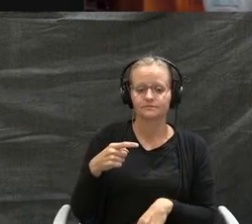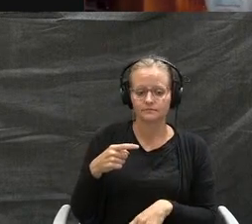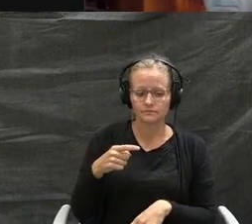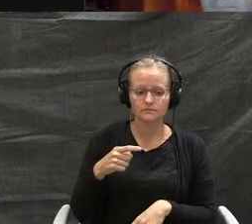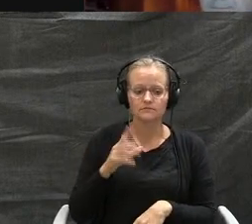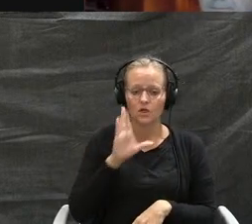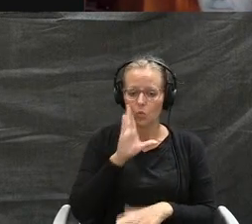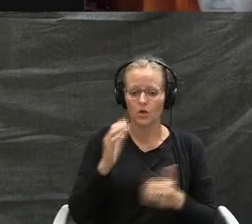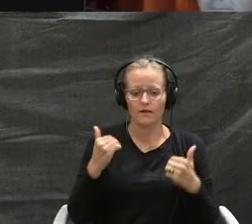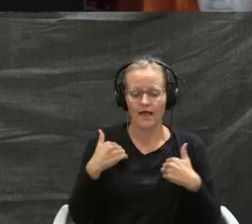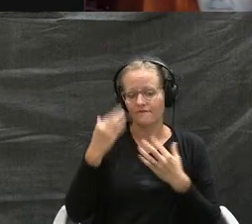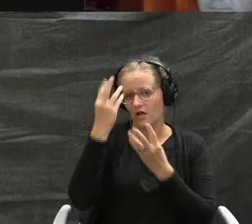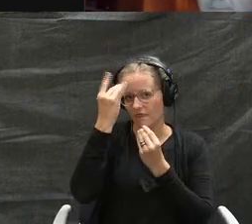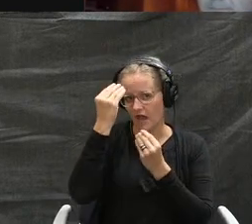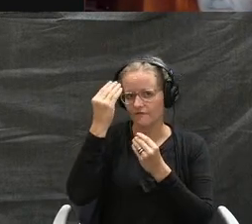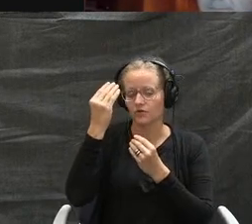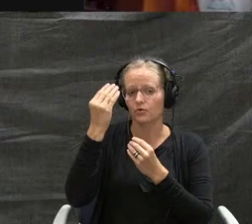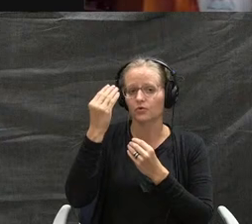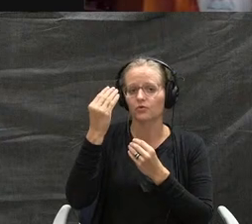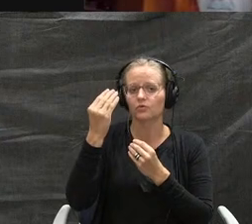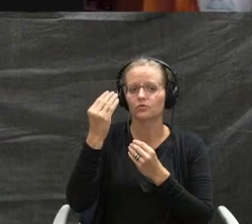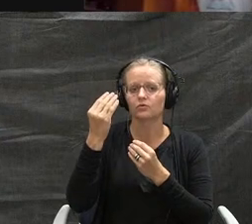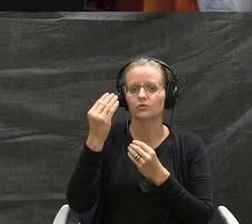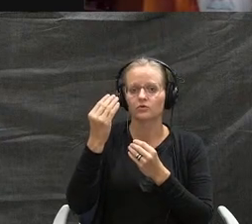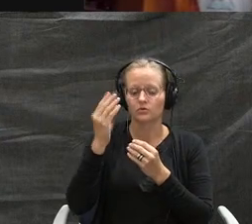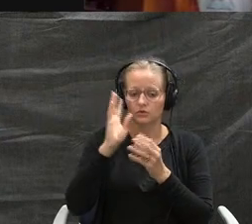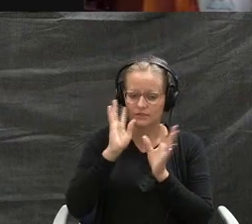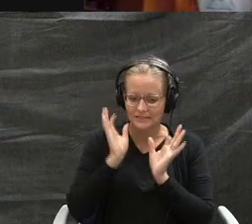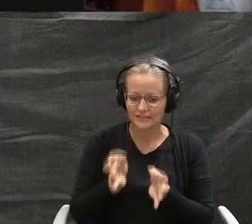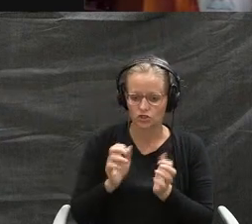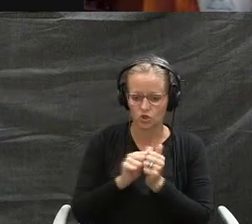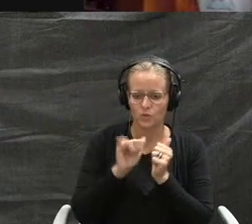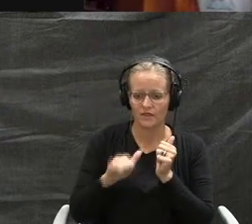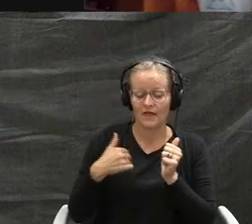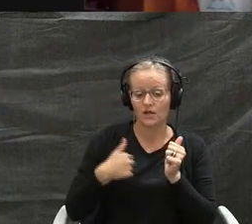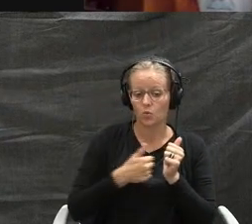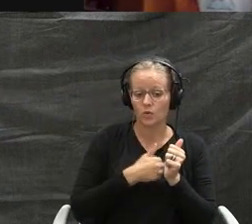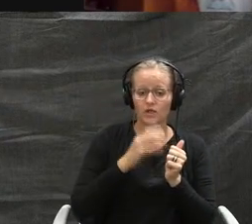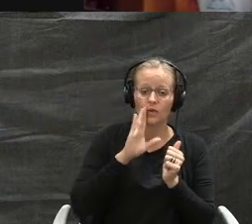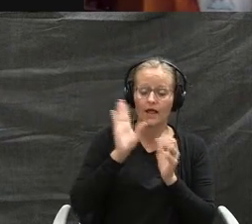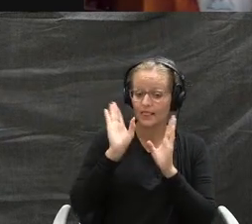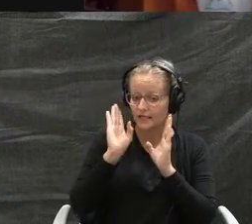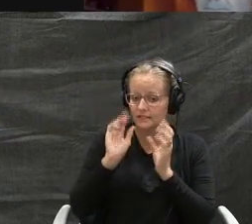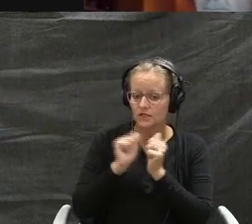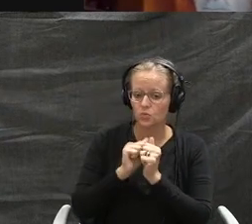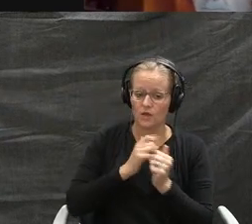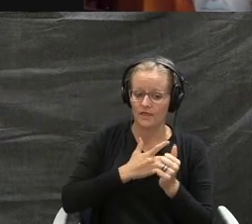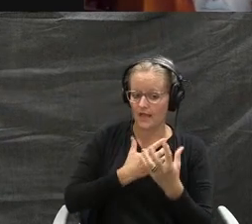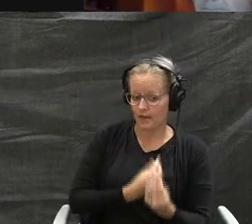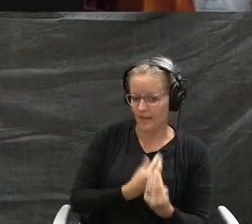consideration. The school board and district leadership will listen with compassion, examine our own biases and determine